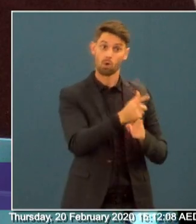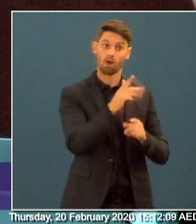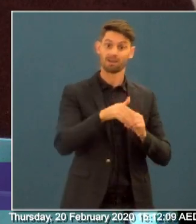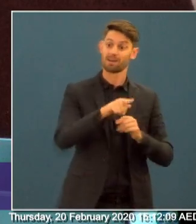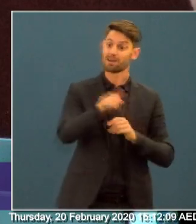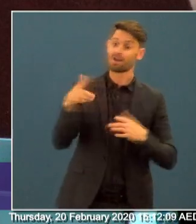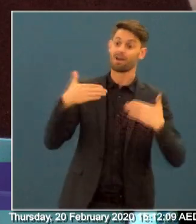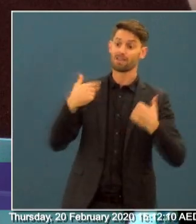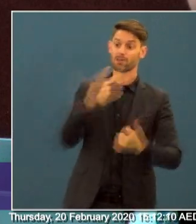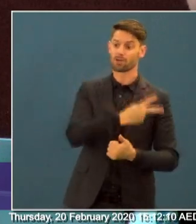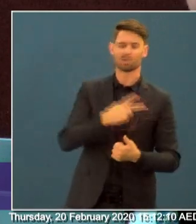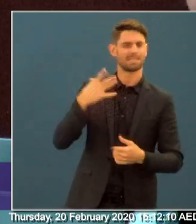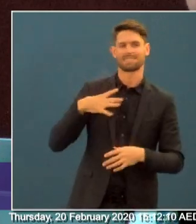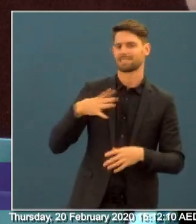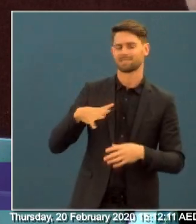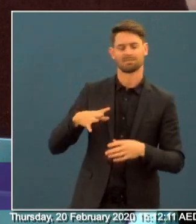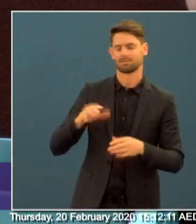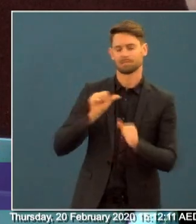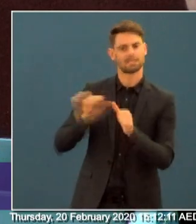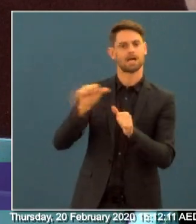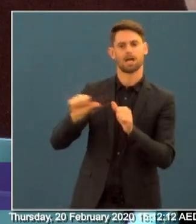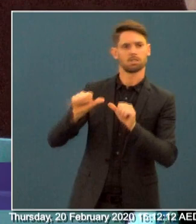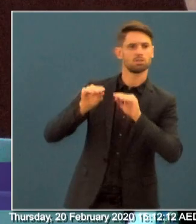And you refer, a bit later in your statement,